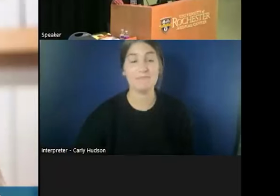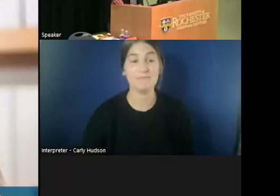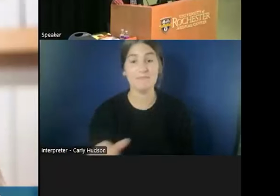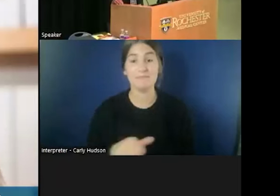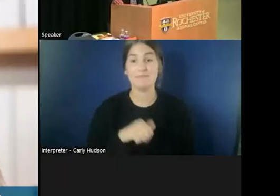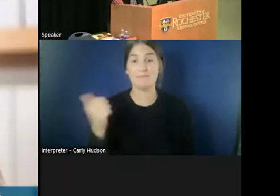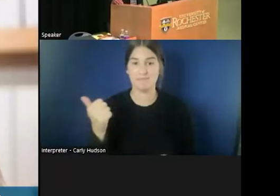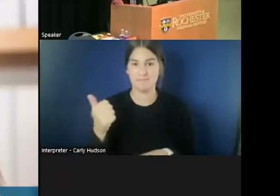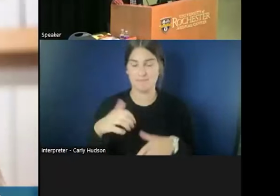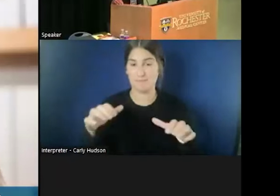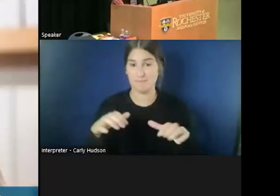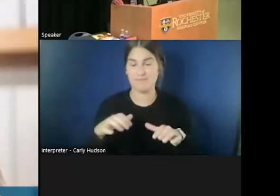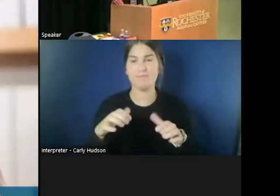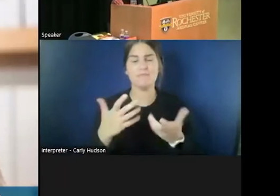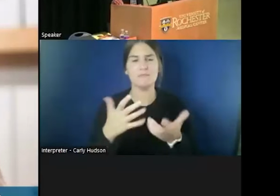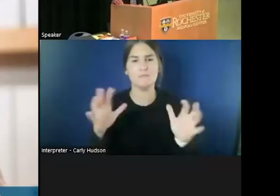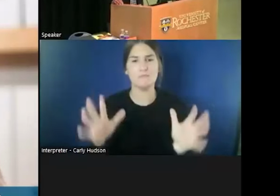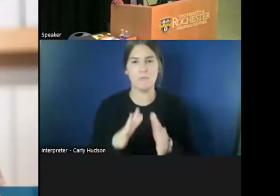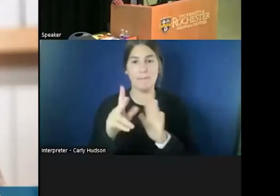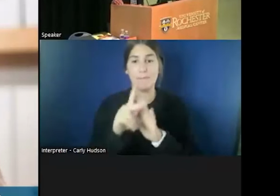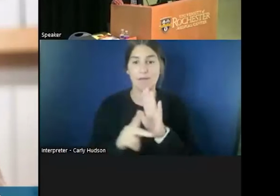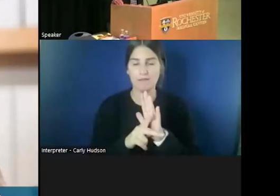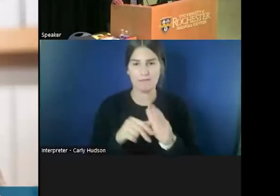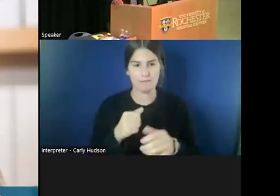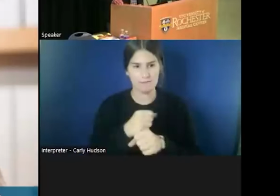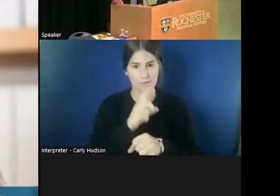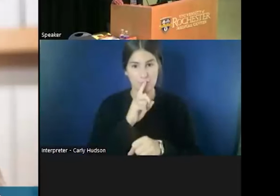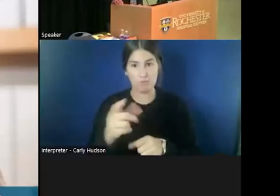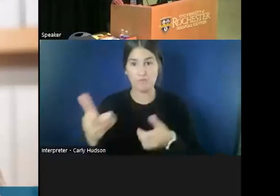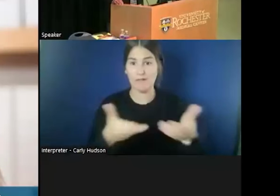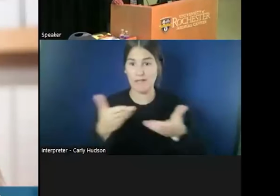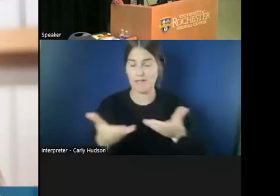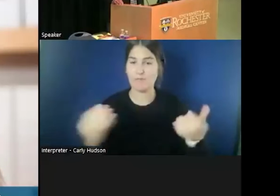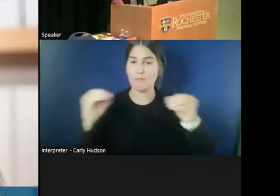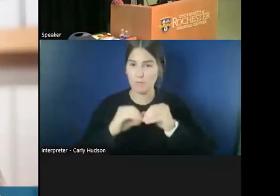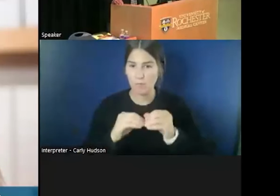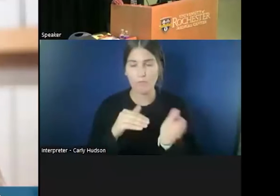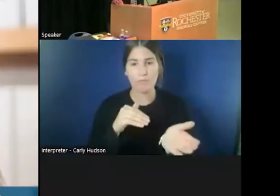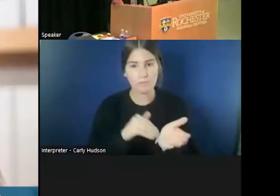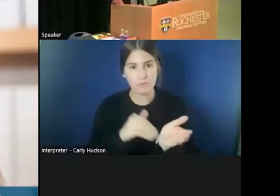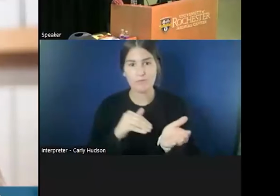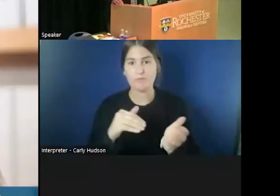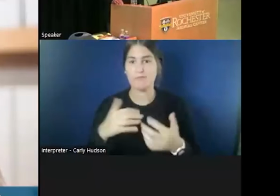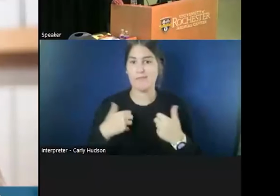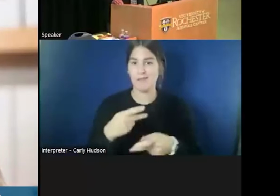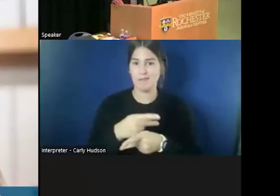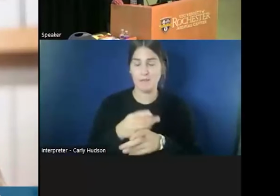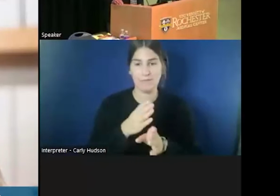Community to promote policies to ensure the hiring of more Latino doctors and healthc Care Professionals this is essential for us to provide